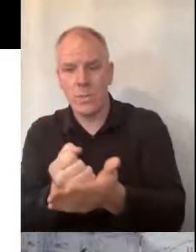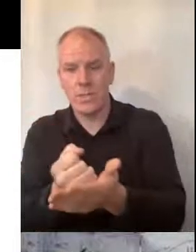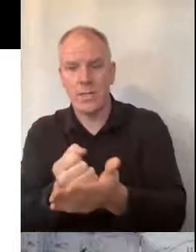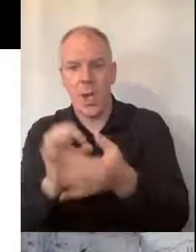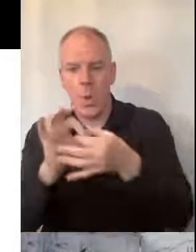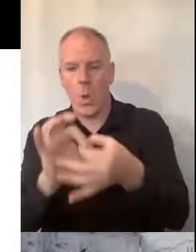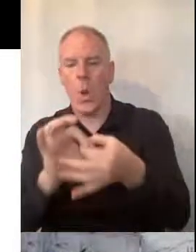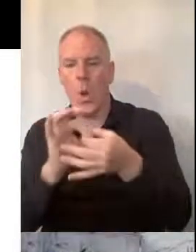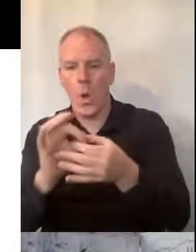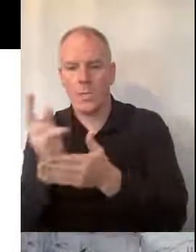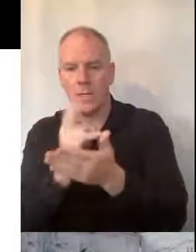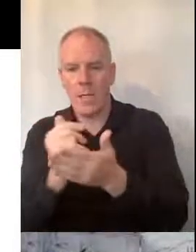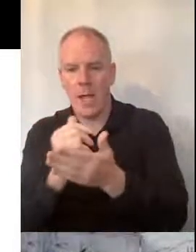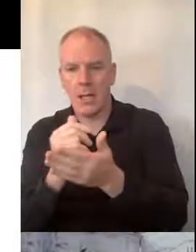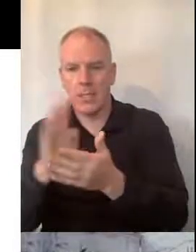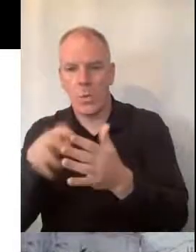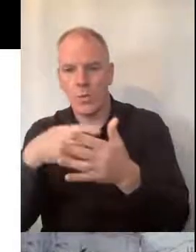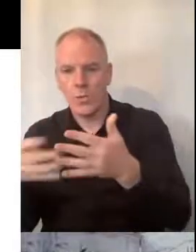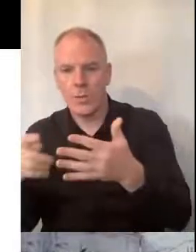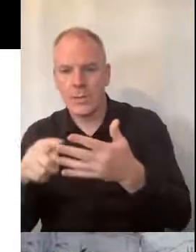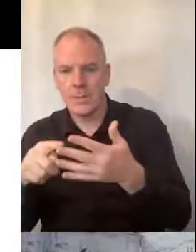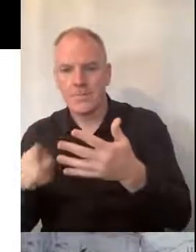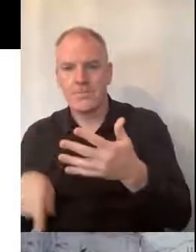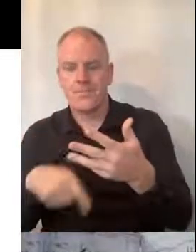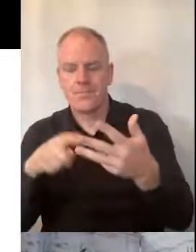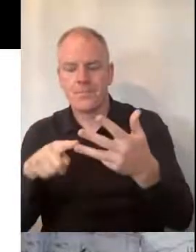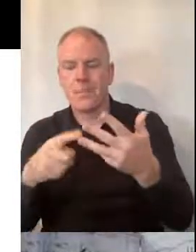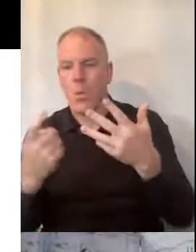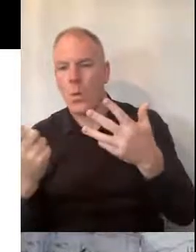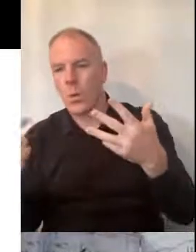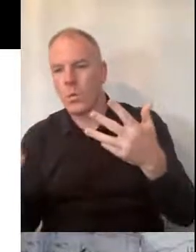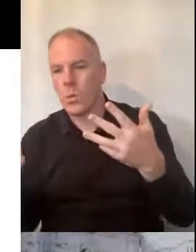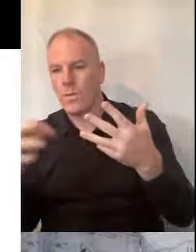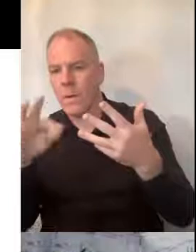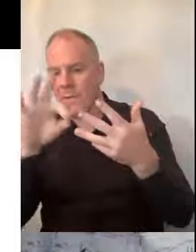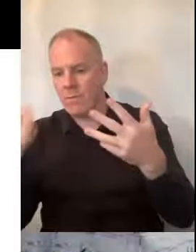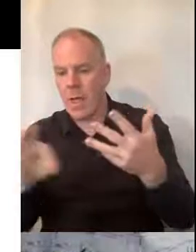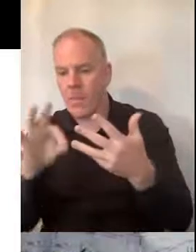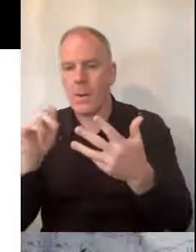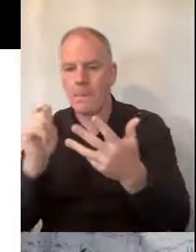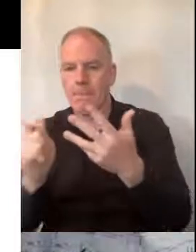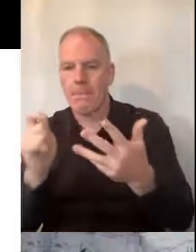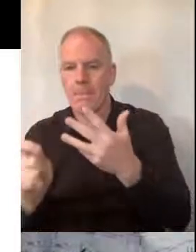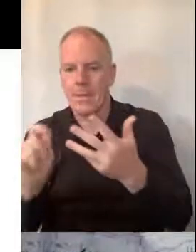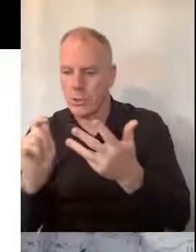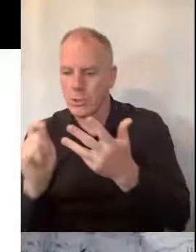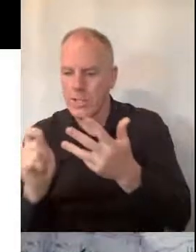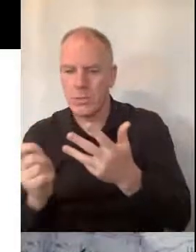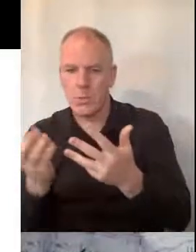and assessment and rubrics. Take one or two of the points on the framework and start making small changes.